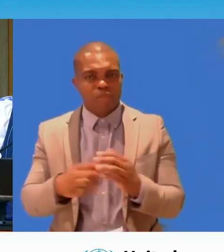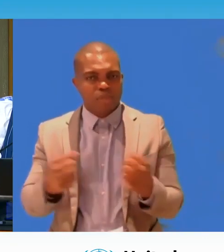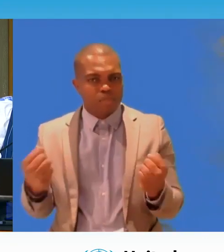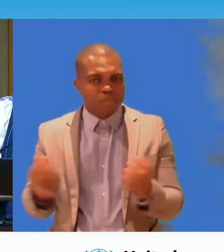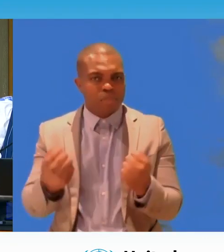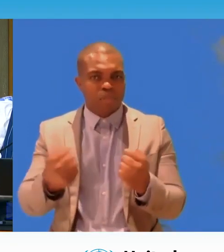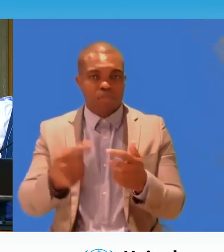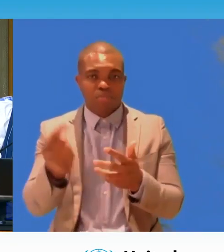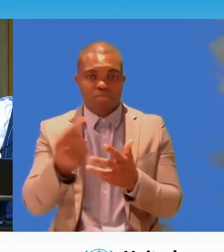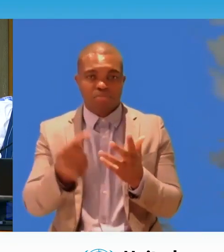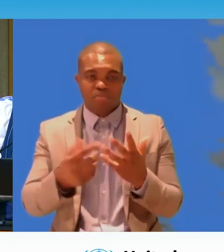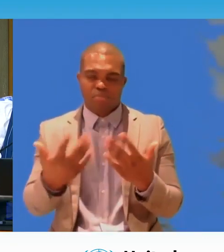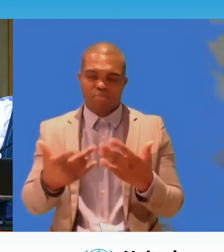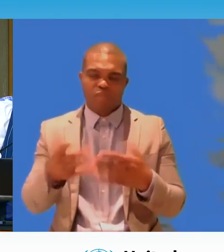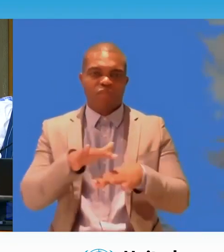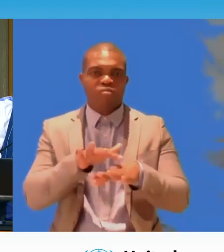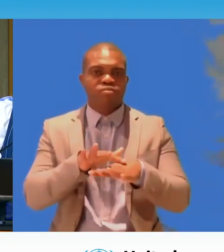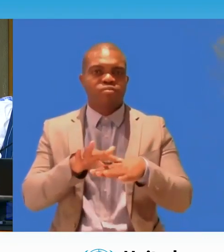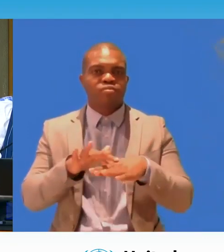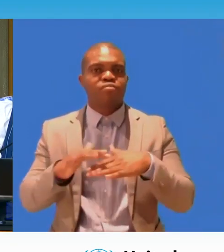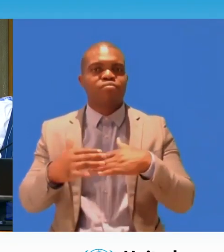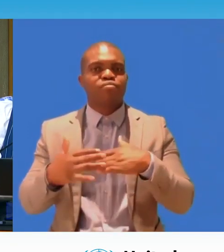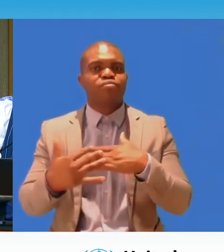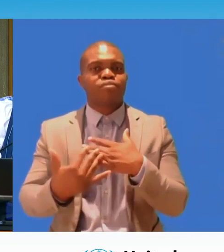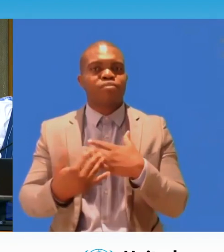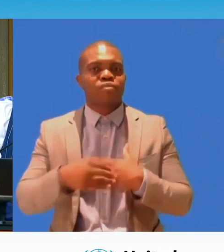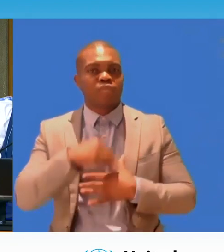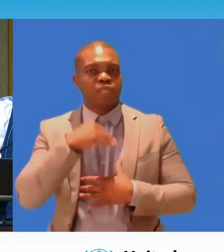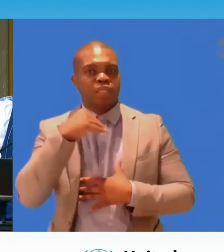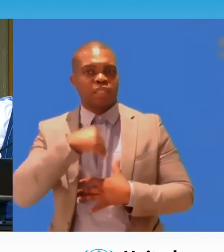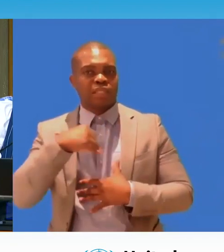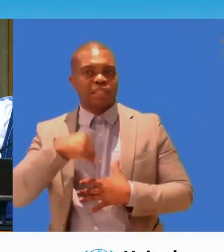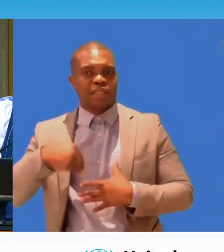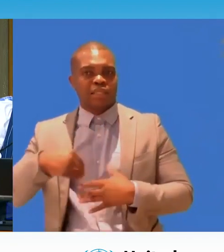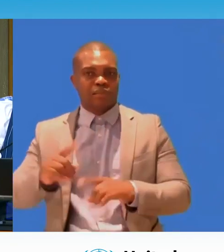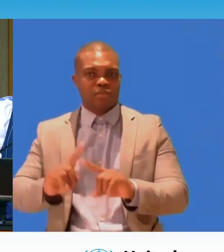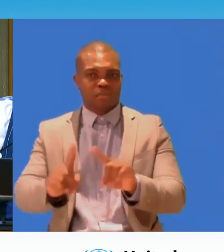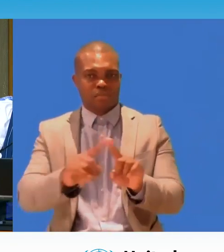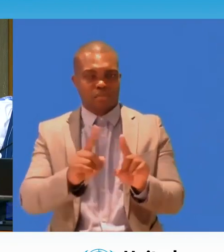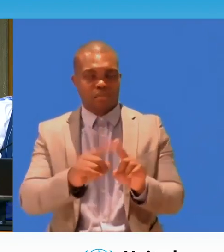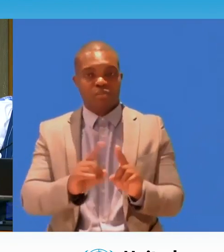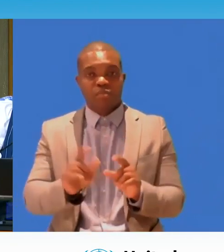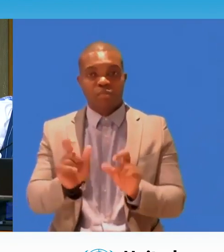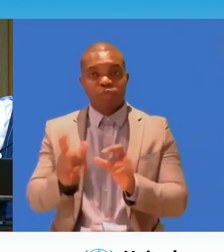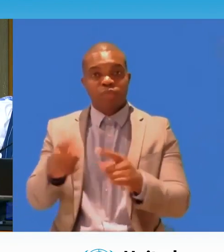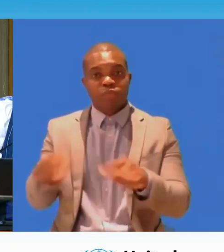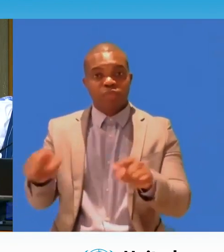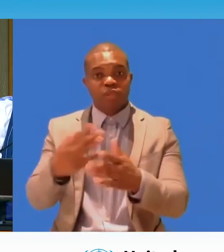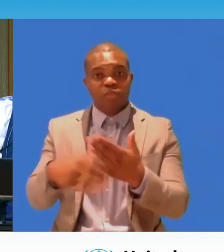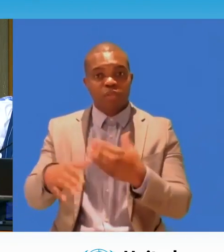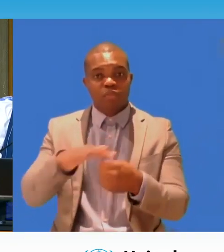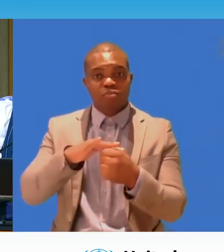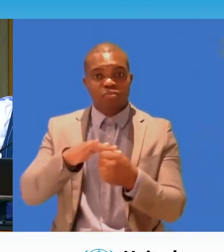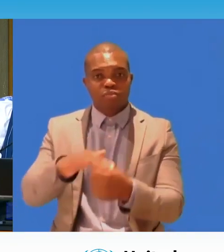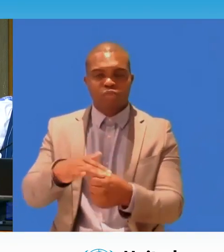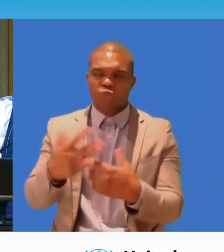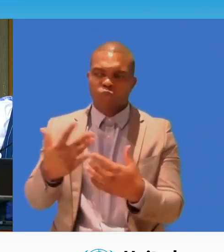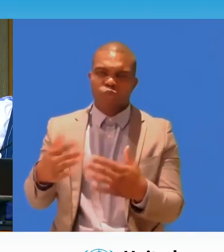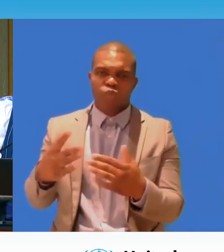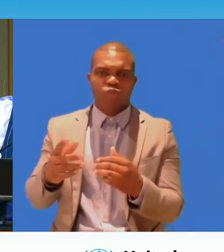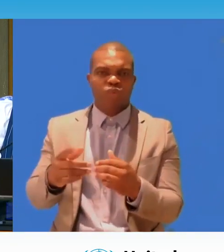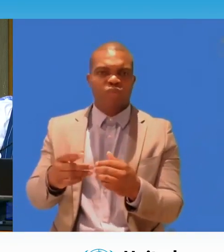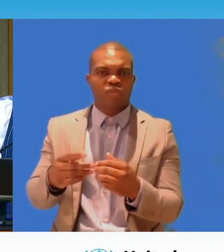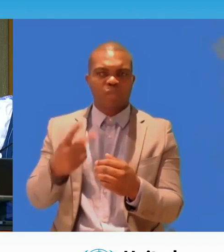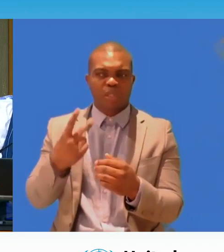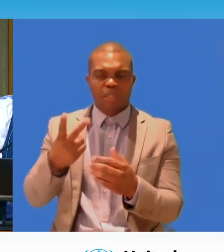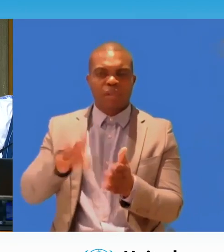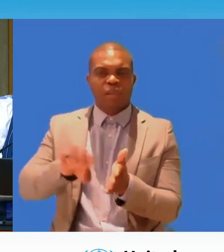face over the past several days we have heard from member states vment partners and other